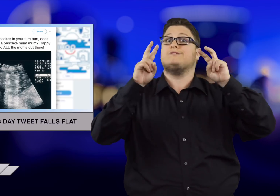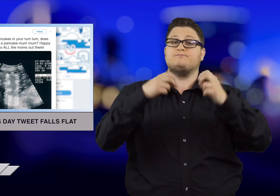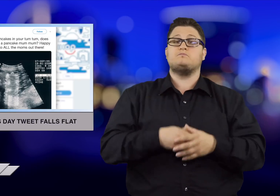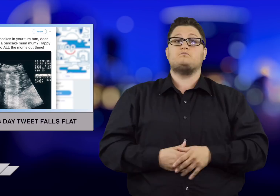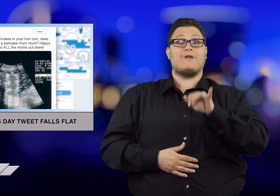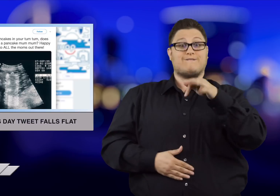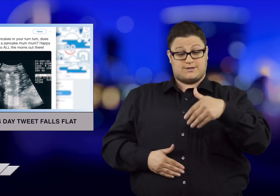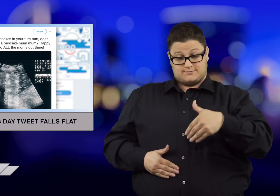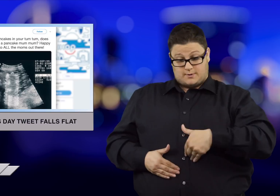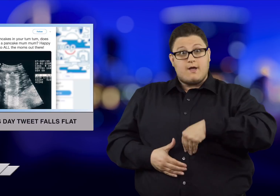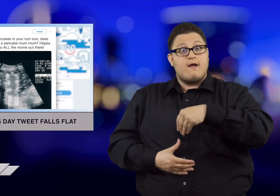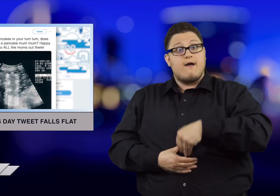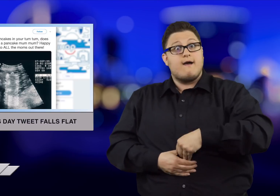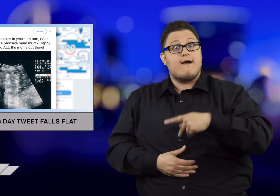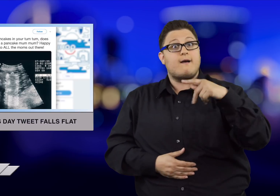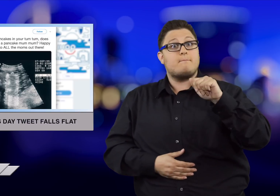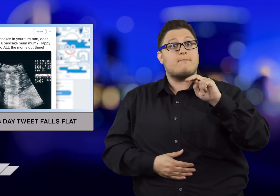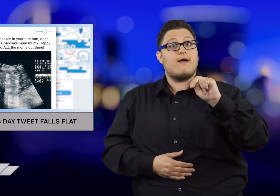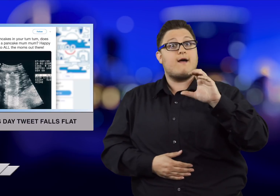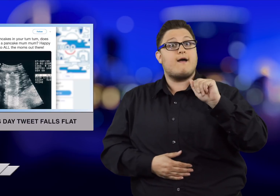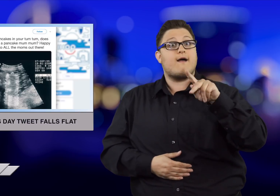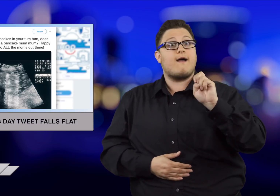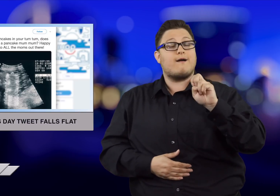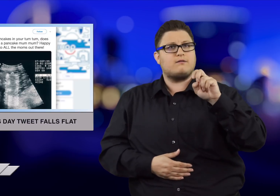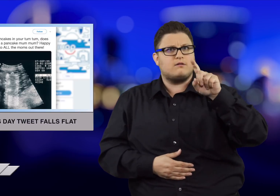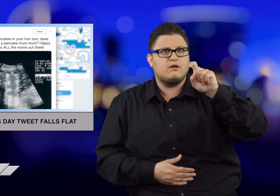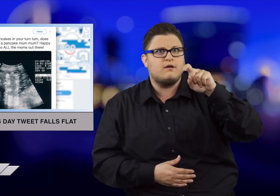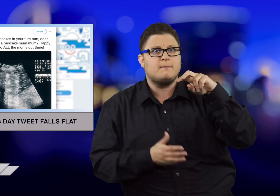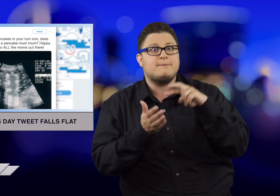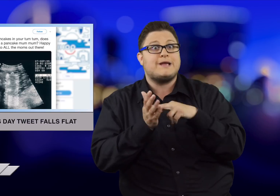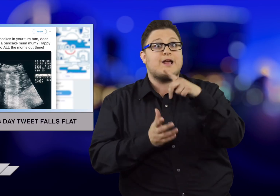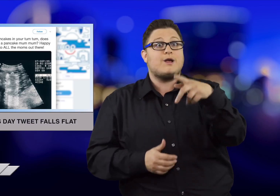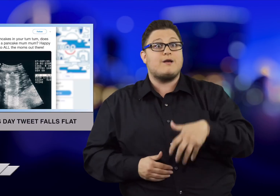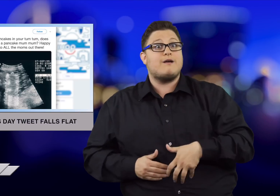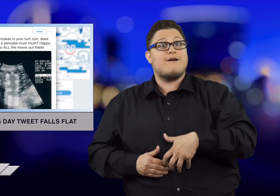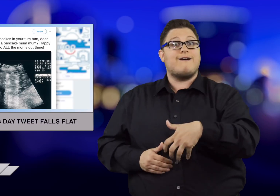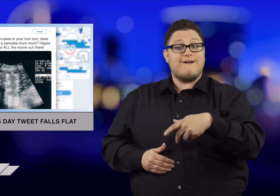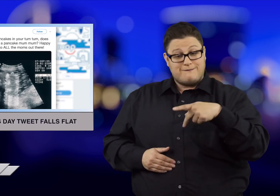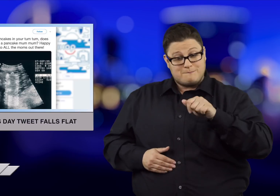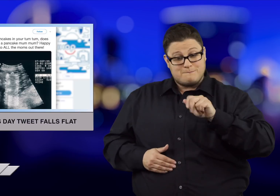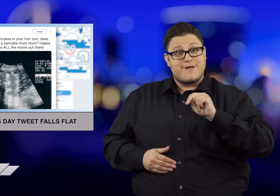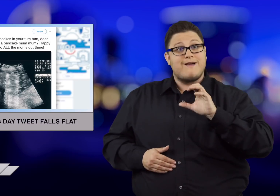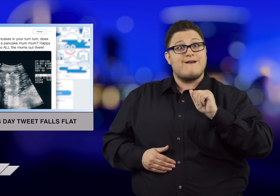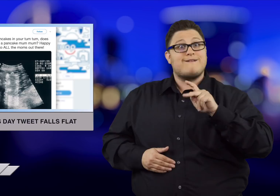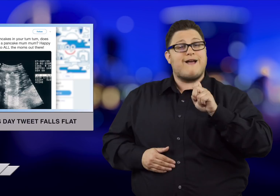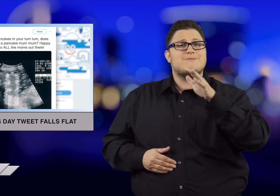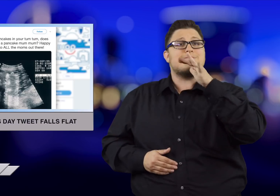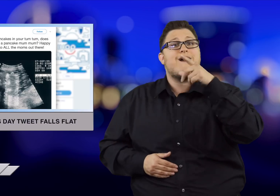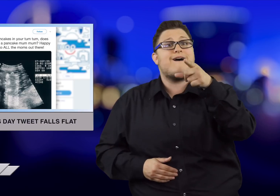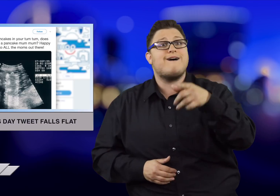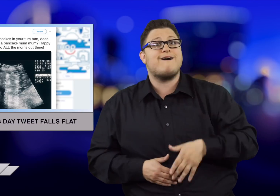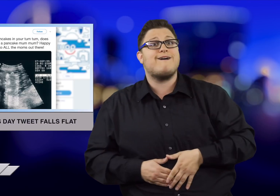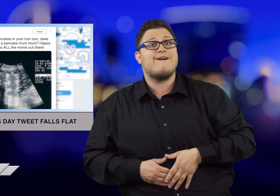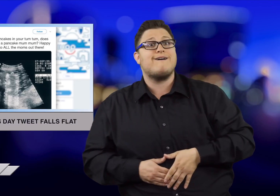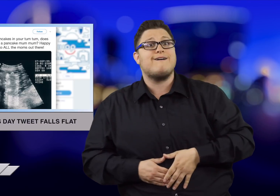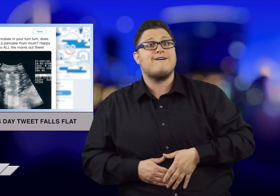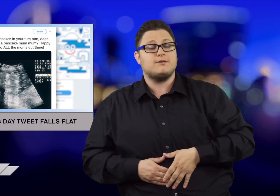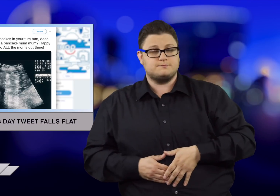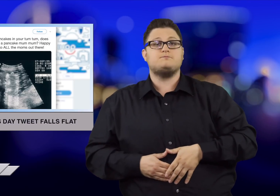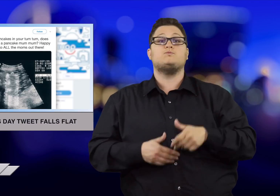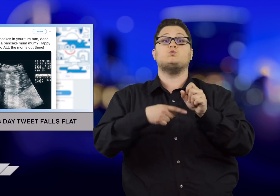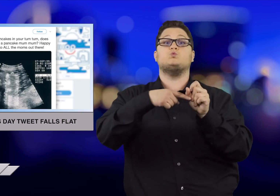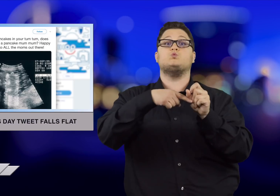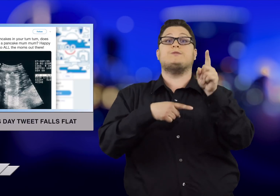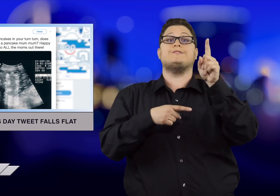The tweet said "If you have pancakes in your tum tum, does that make you a pancake mum mum?"